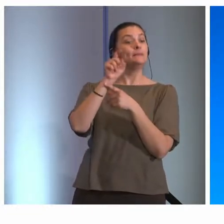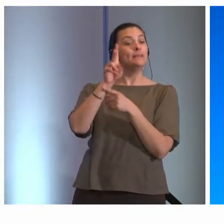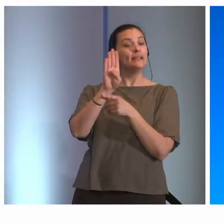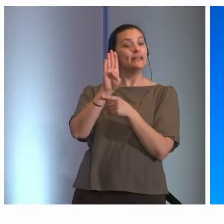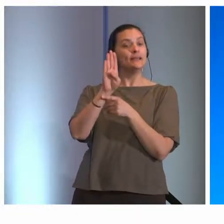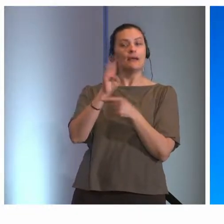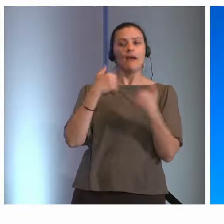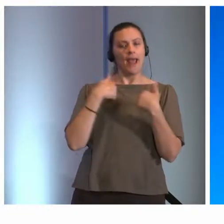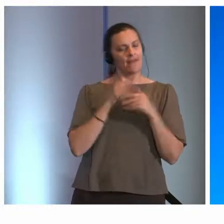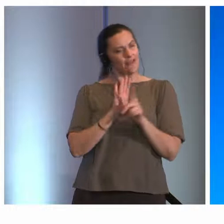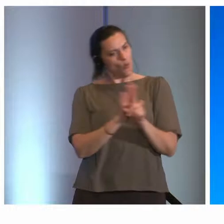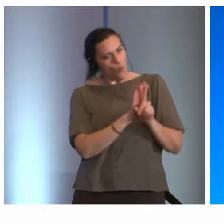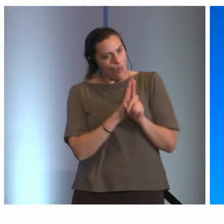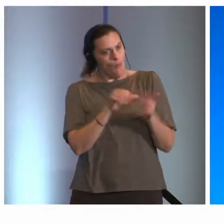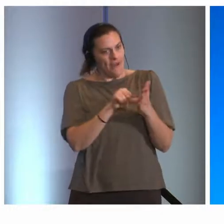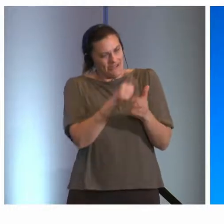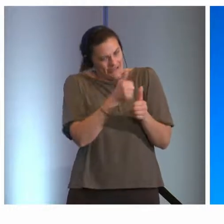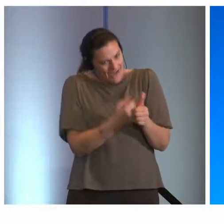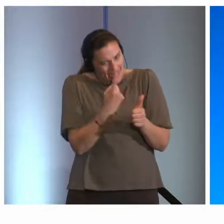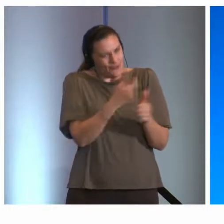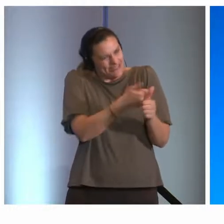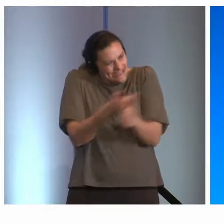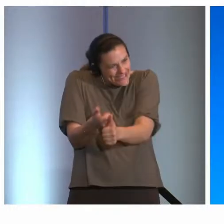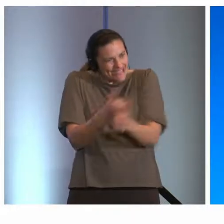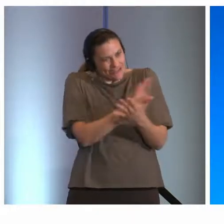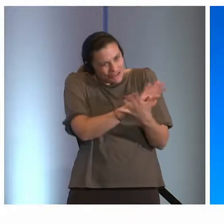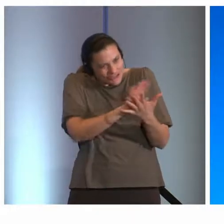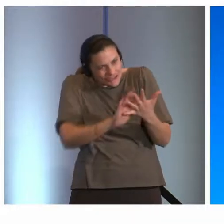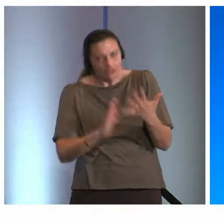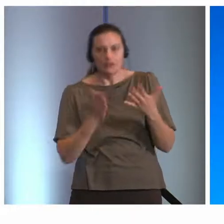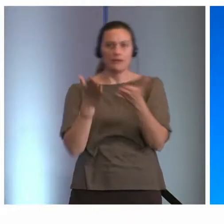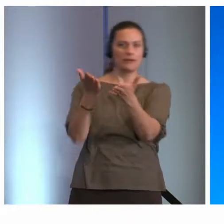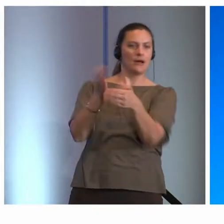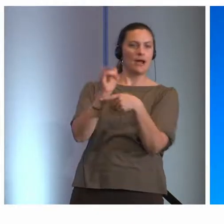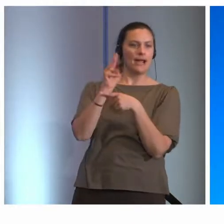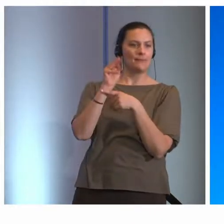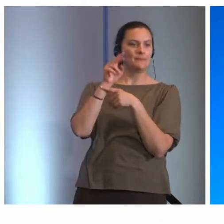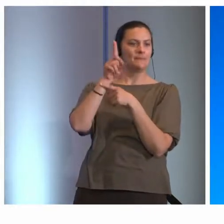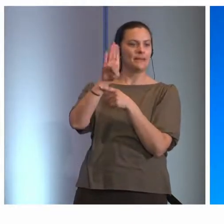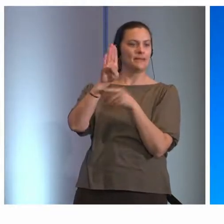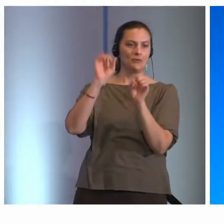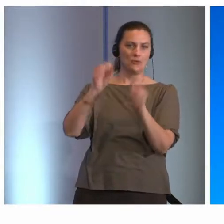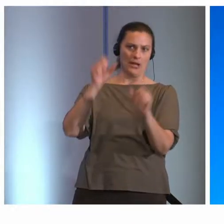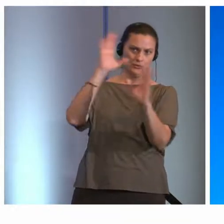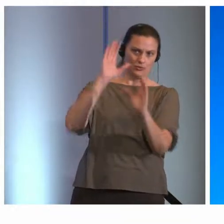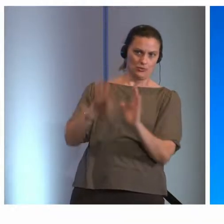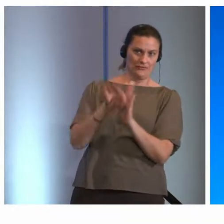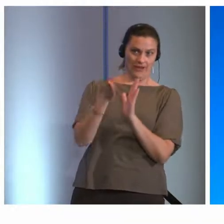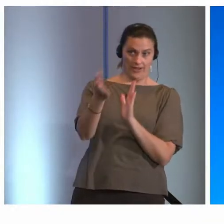IMDB page, so it's a really -- a great port of entry and